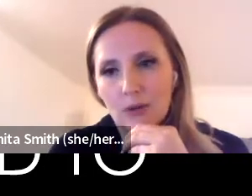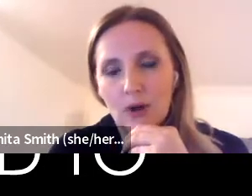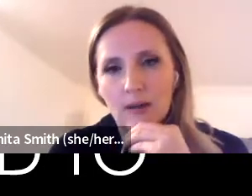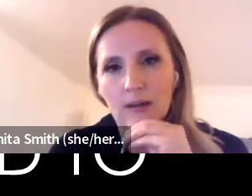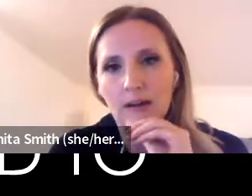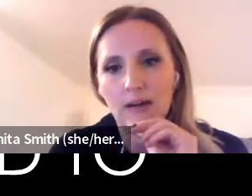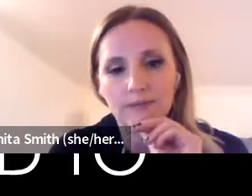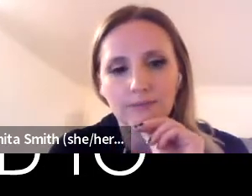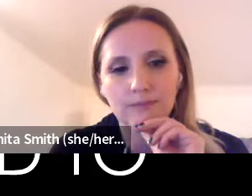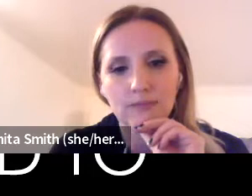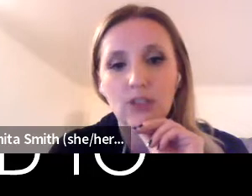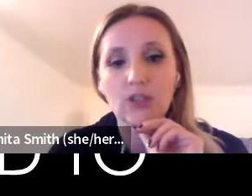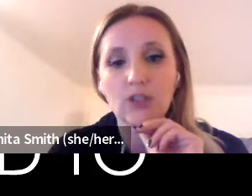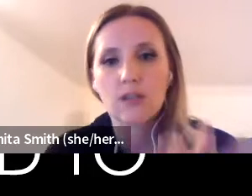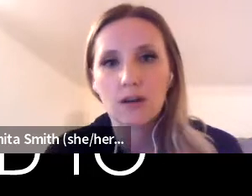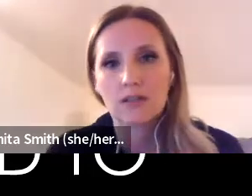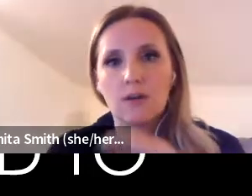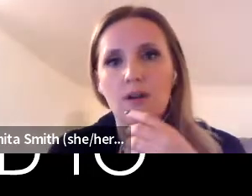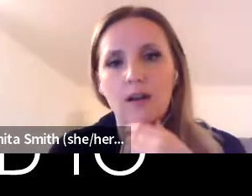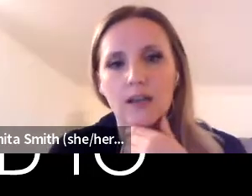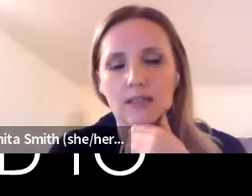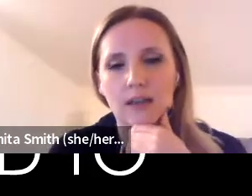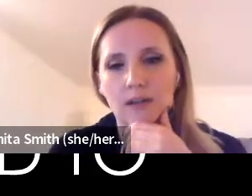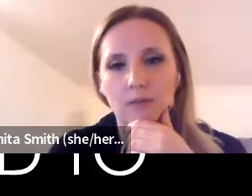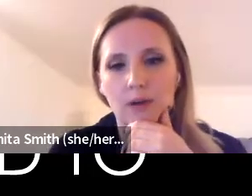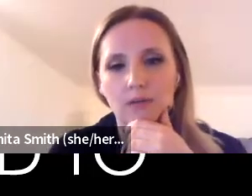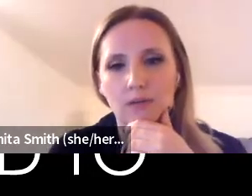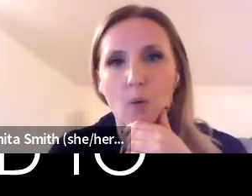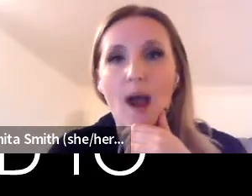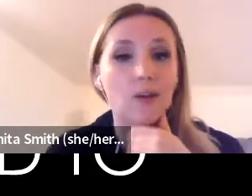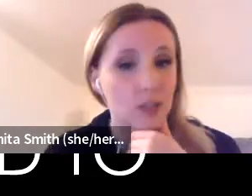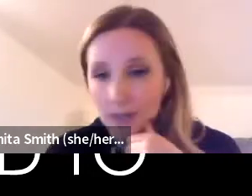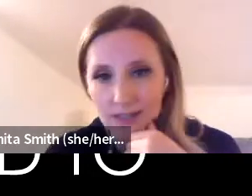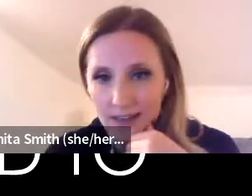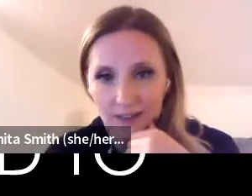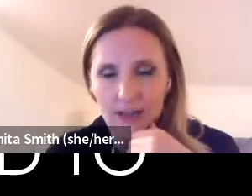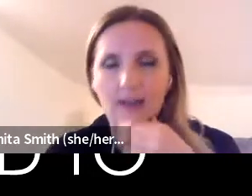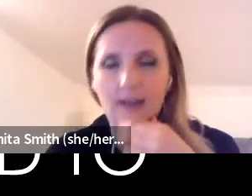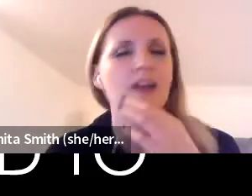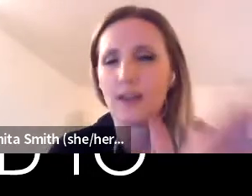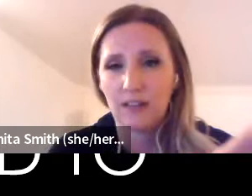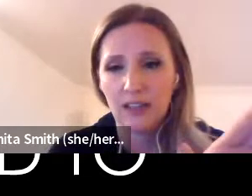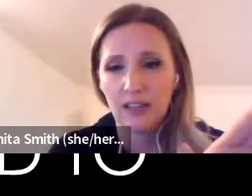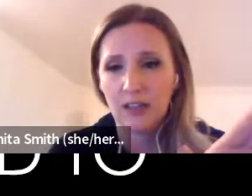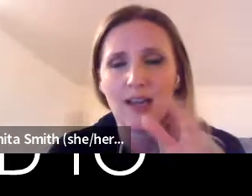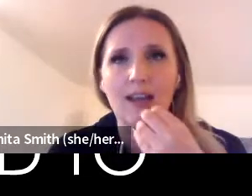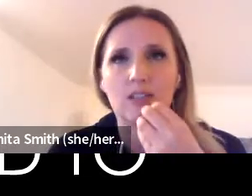So you as artists are not necessarily required to be on site every day. You're definitely not.